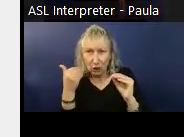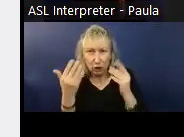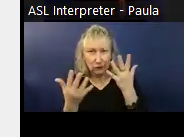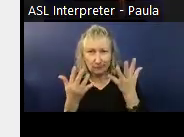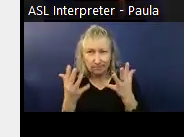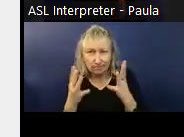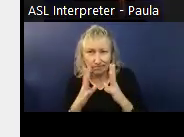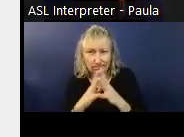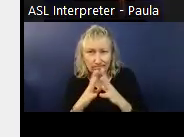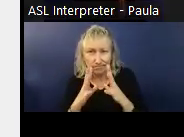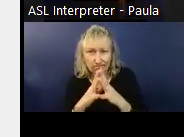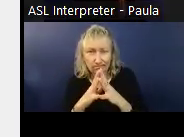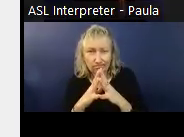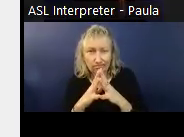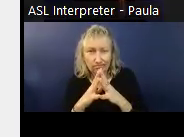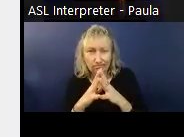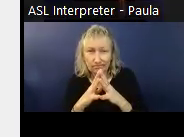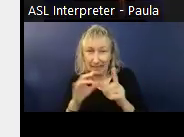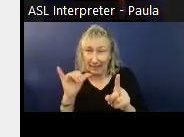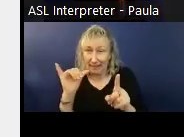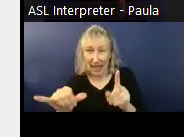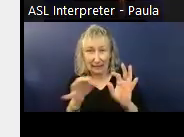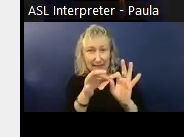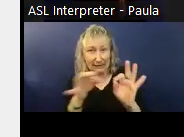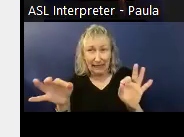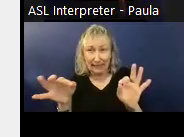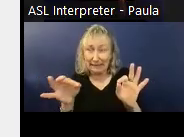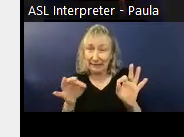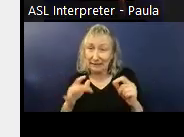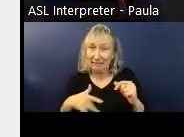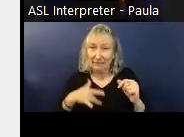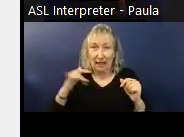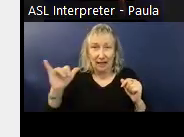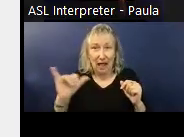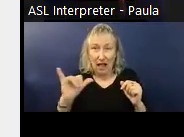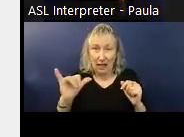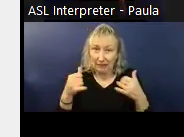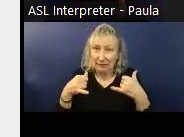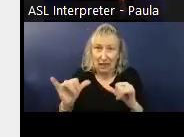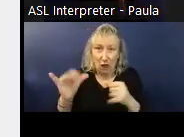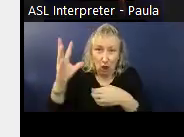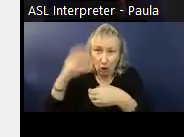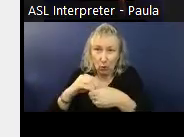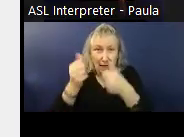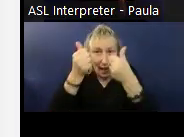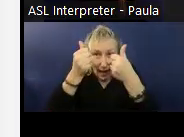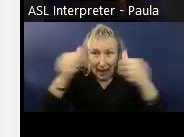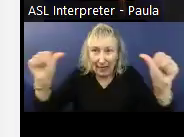But with that sentence in there, arguably it would include any facility, Medicaid provider.